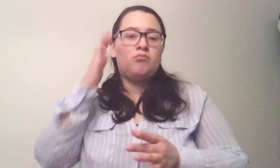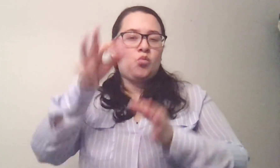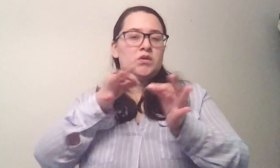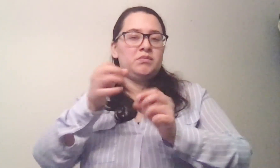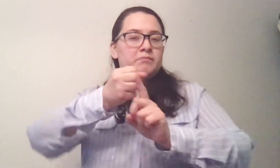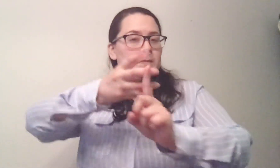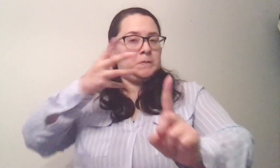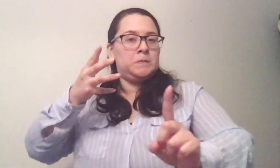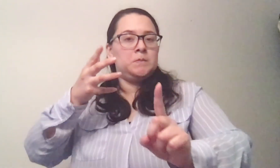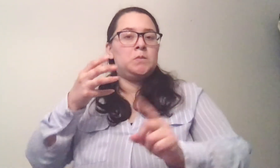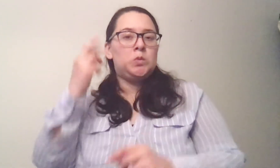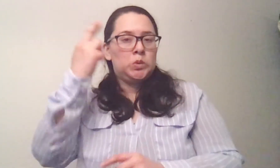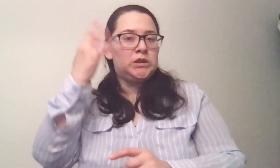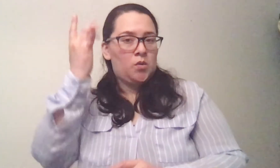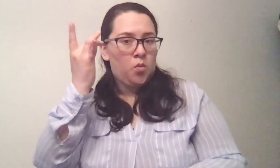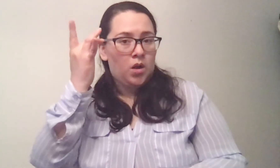I will explain the reason why.